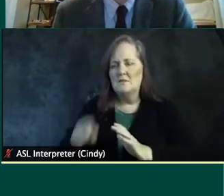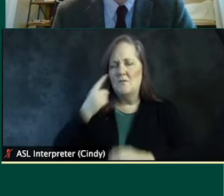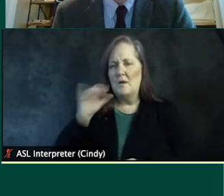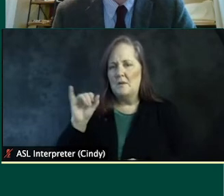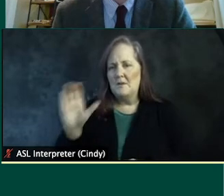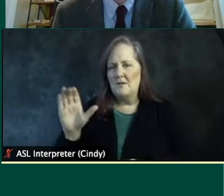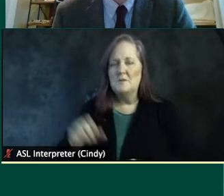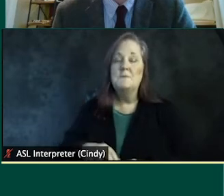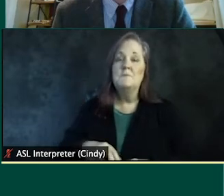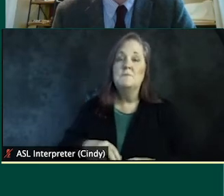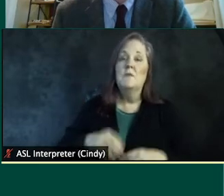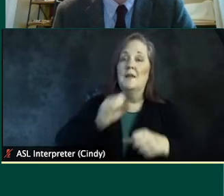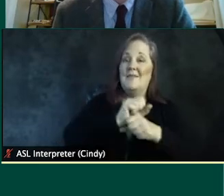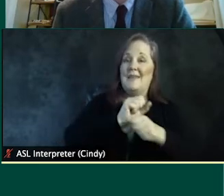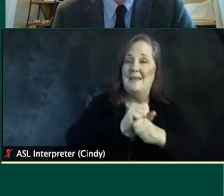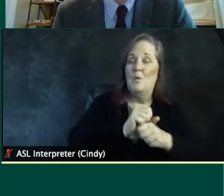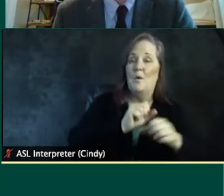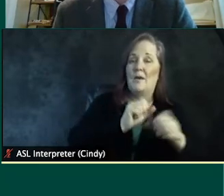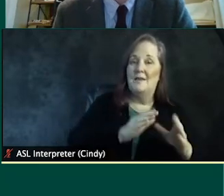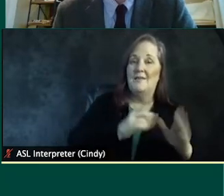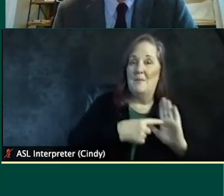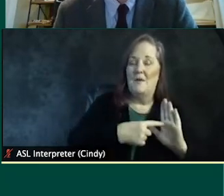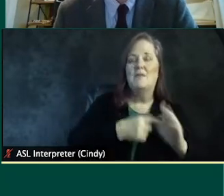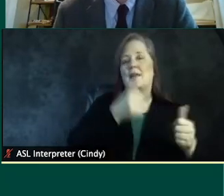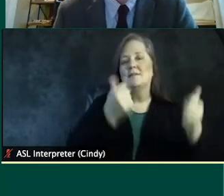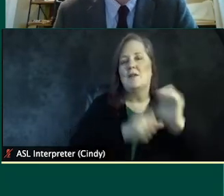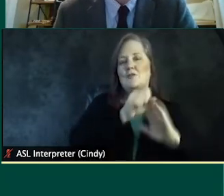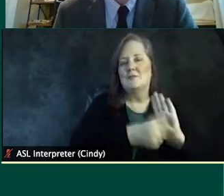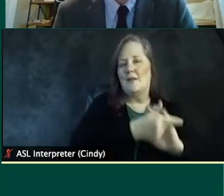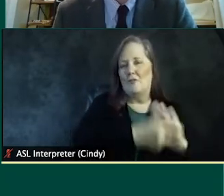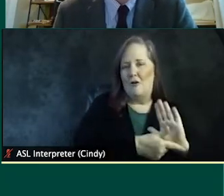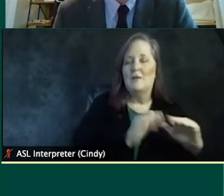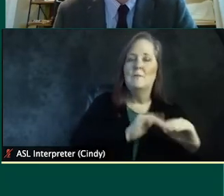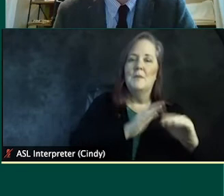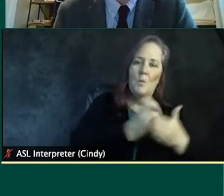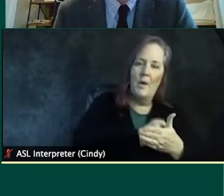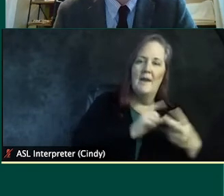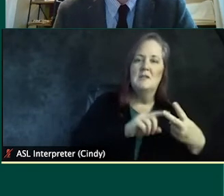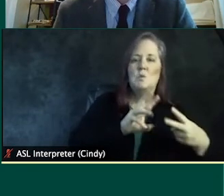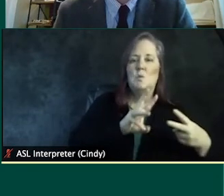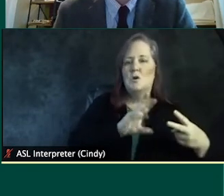of having drivers work as independent contractors and the flexibility that that offers to them.